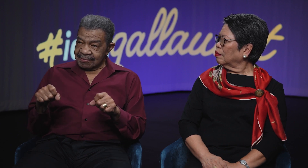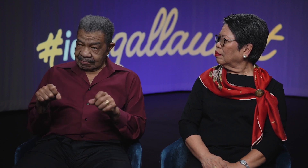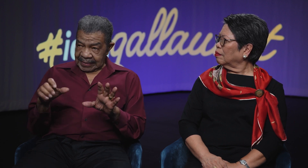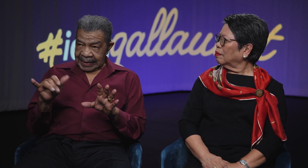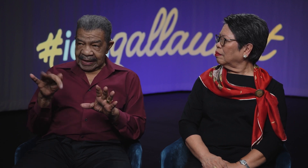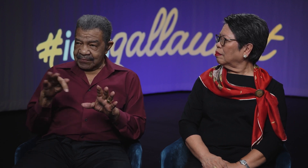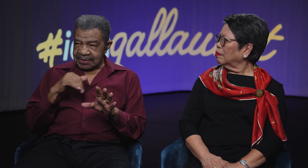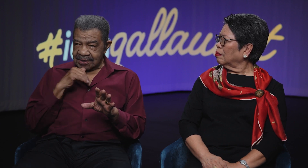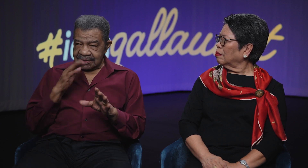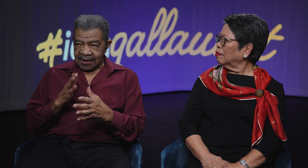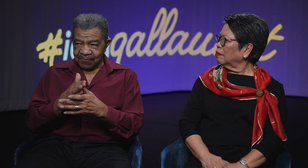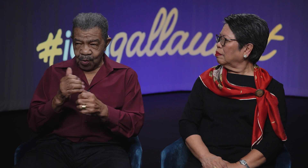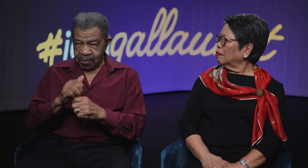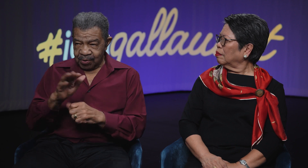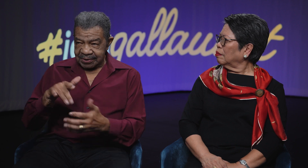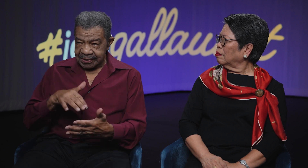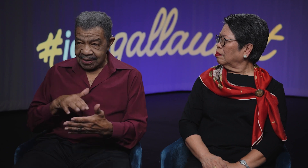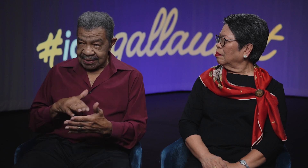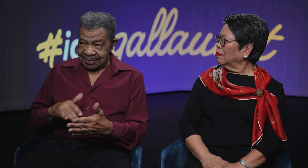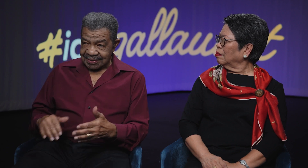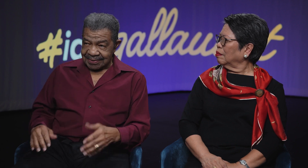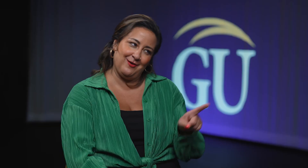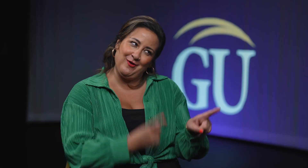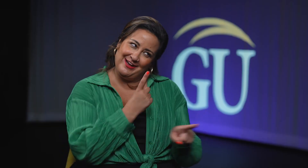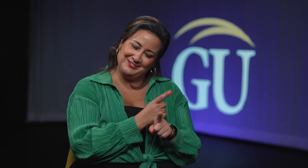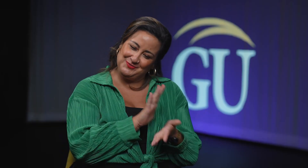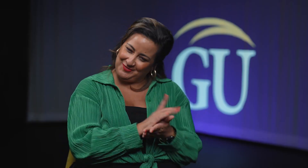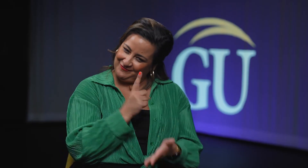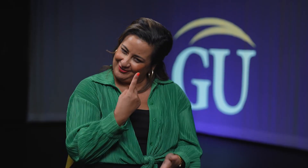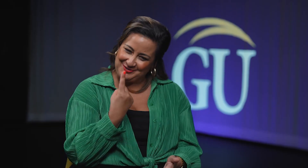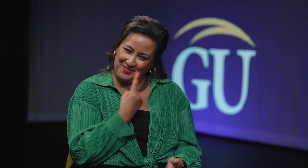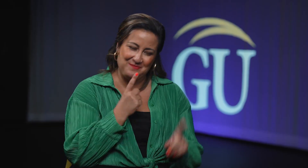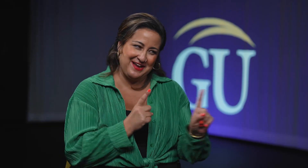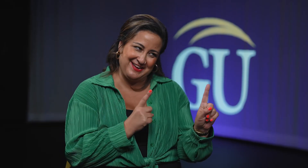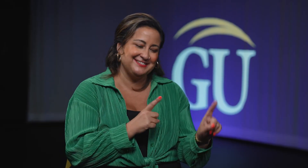As long as it doesn't interfere with your studies! That's true, can't interfere with your studies!